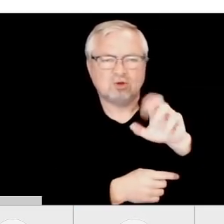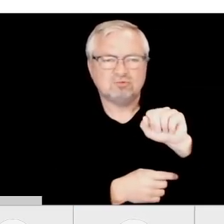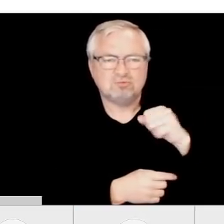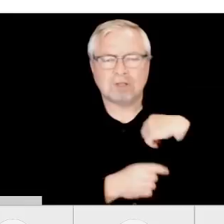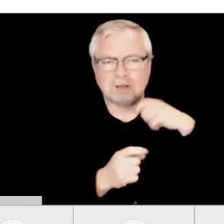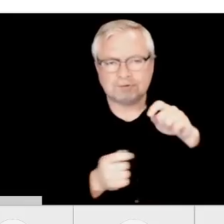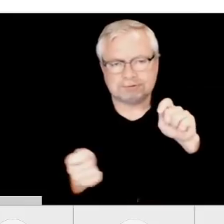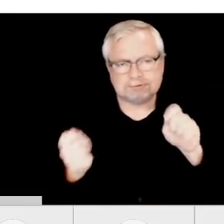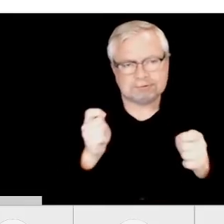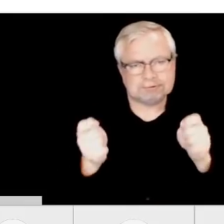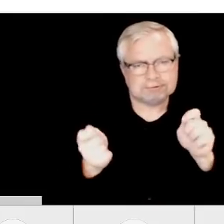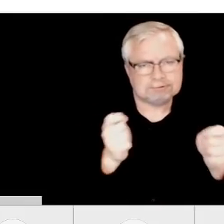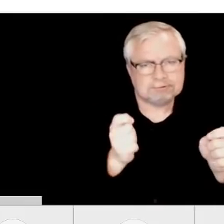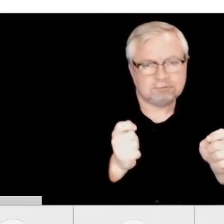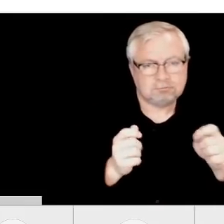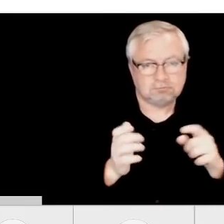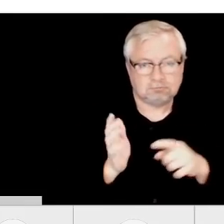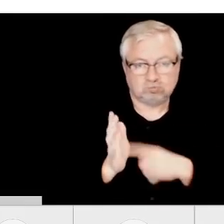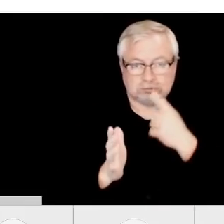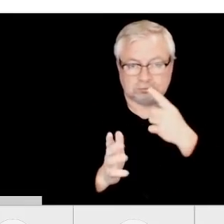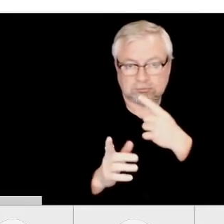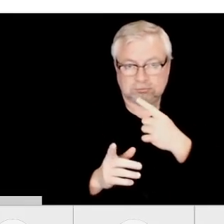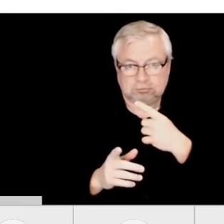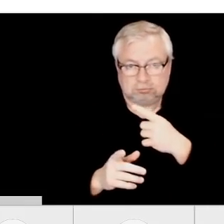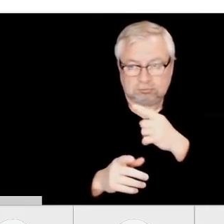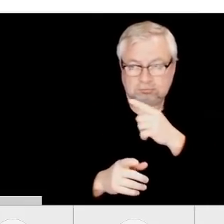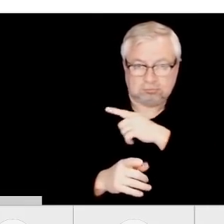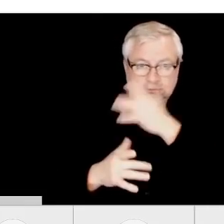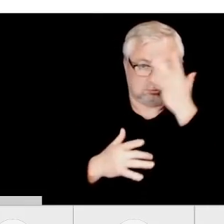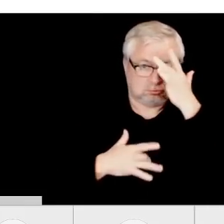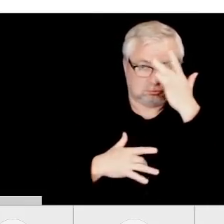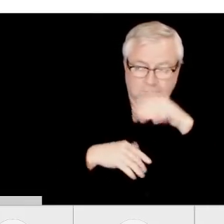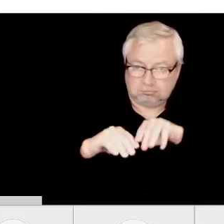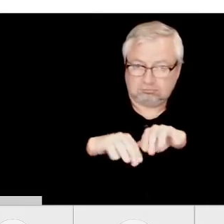And once the pathogen starts circulating as the population makes